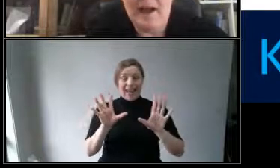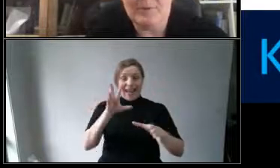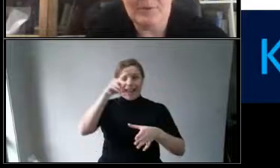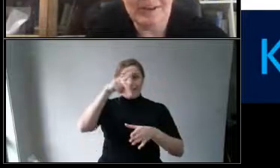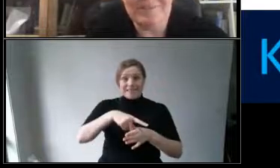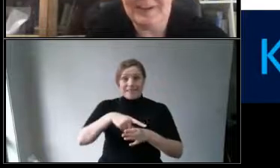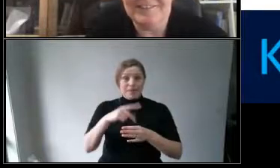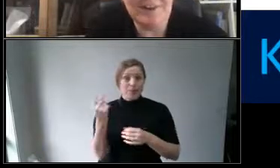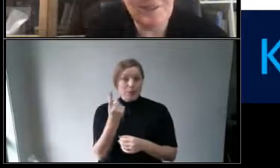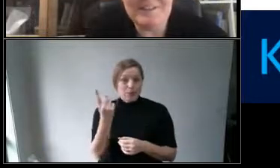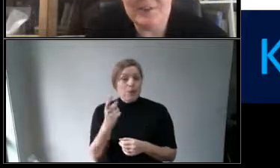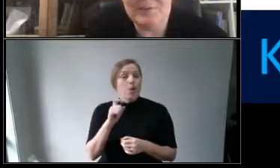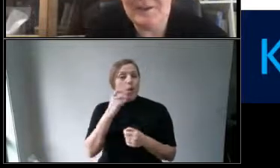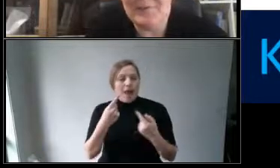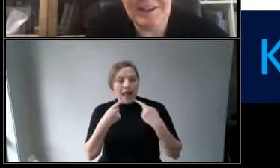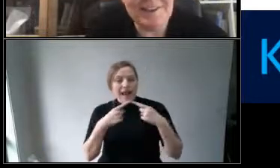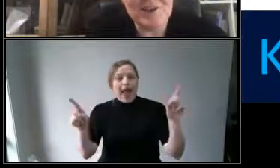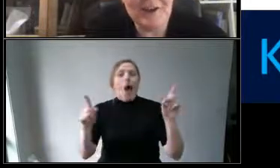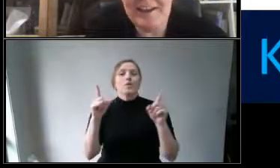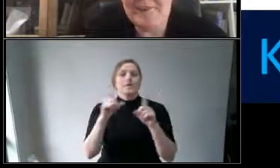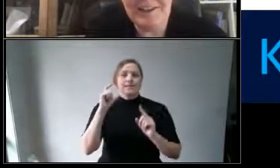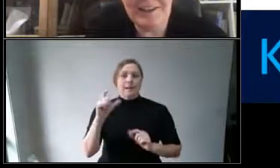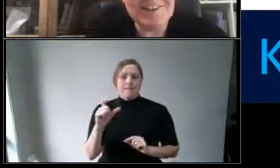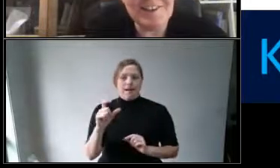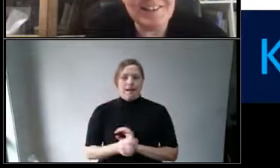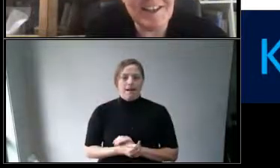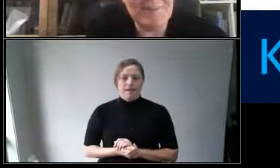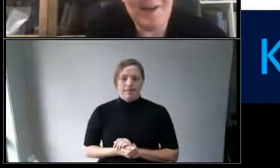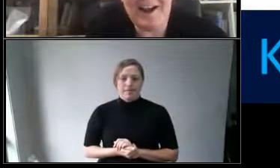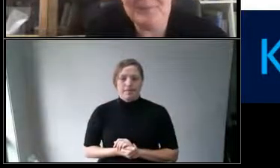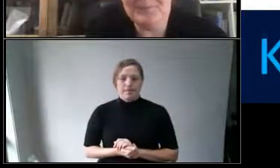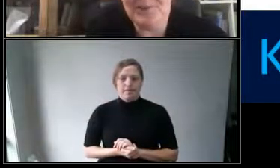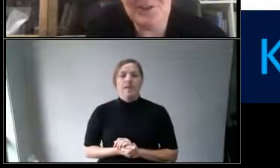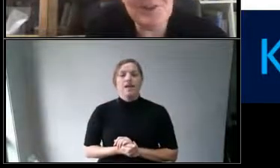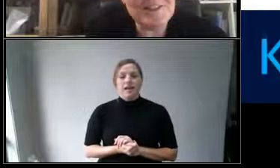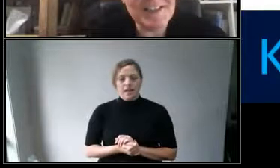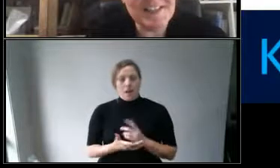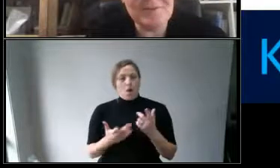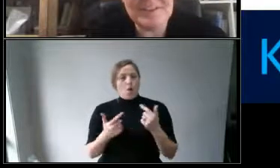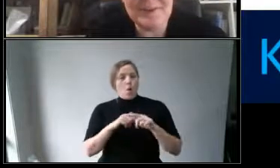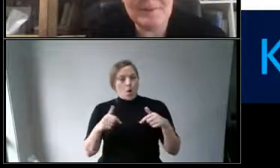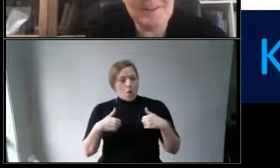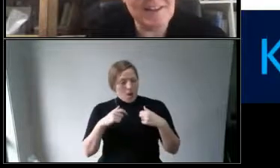um no rest for the wicked we're going to train all the interns up um on the 13th of december so